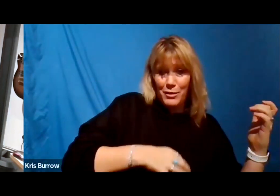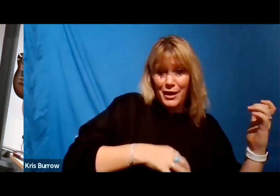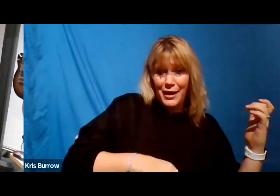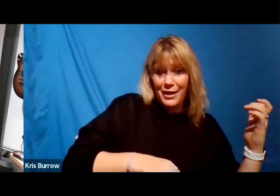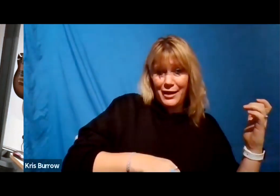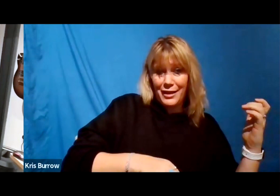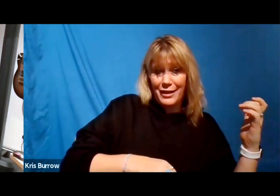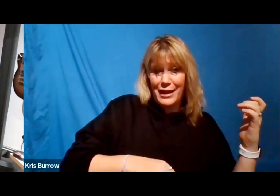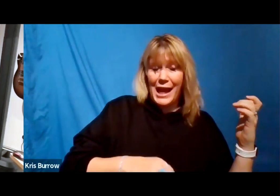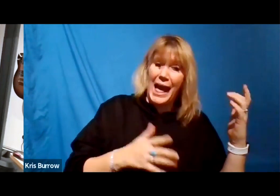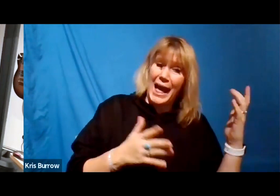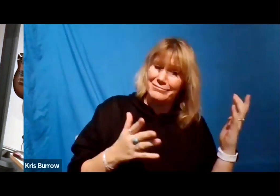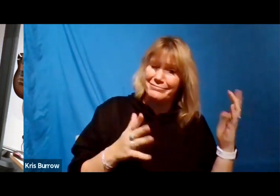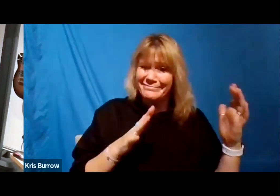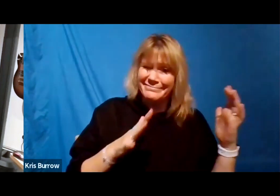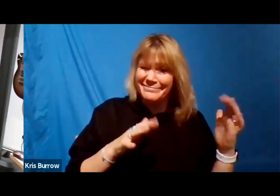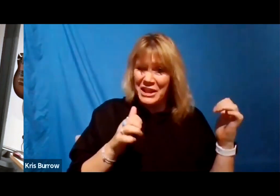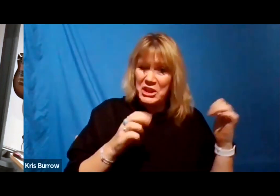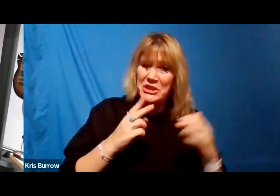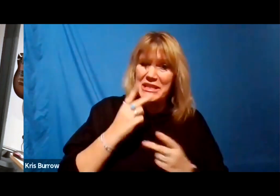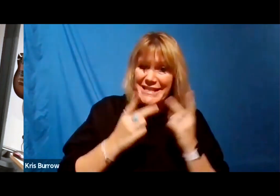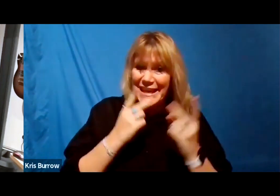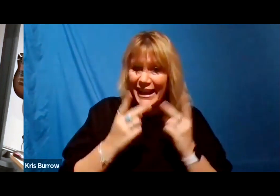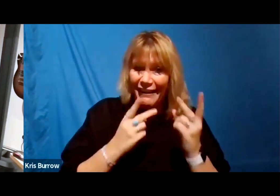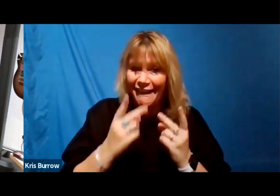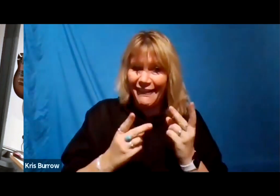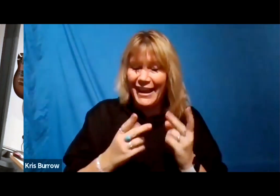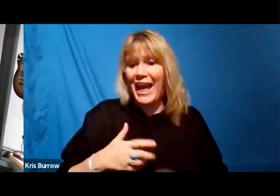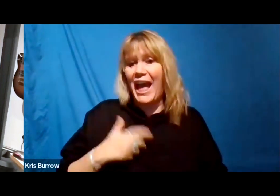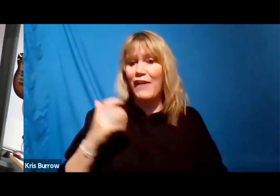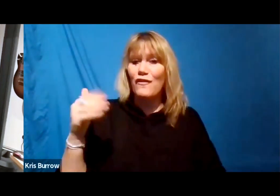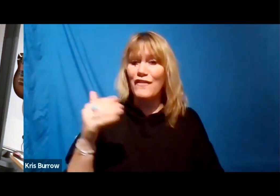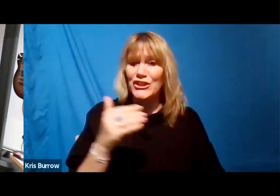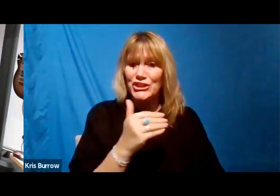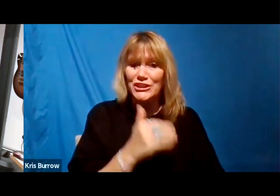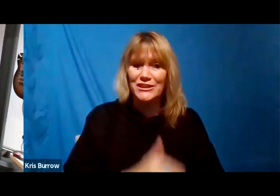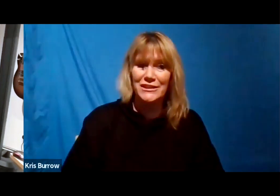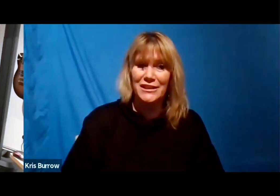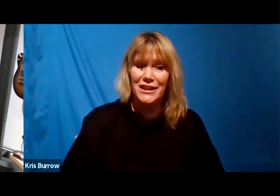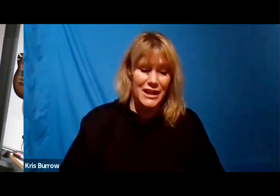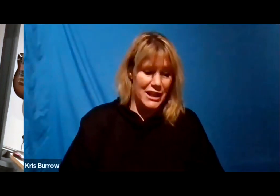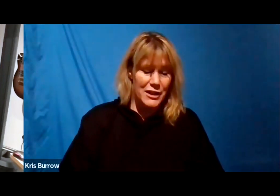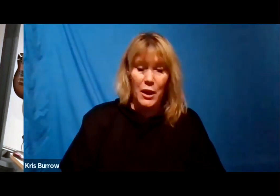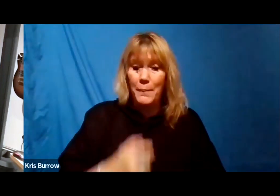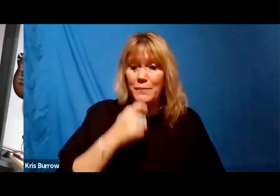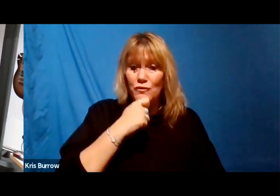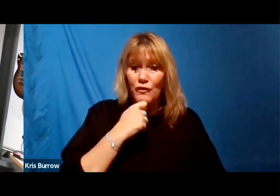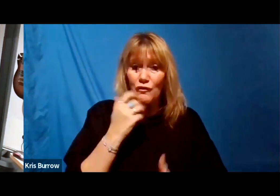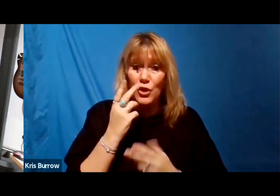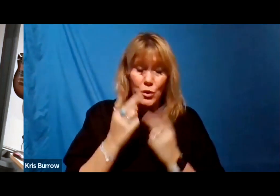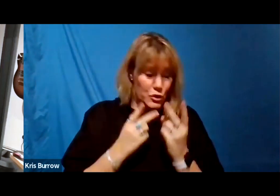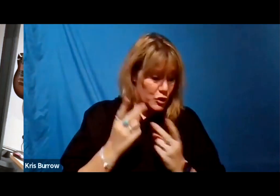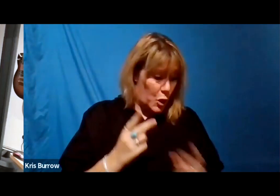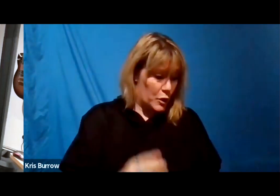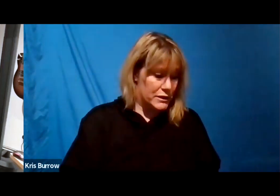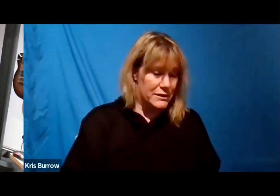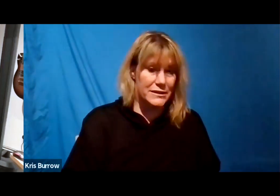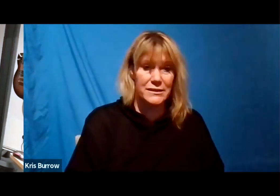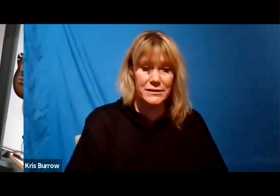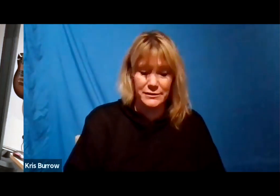I just will be one second... here he is. Very nice. Yeah, so I was thinking about him as well, sometimes when I was playing. This is my little dog Chutney,